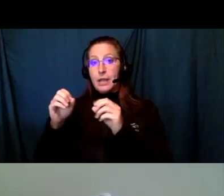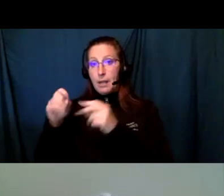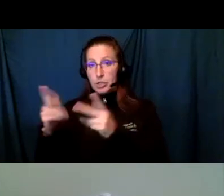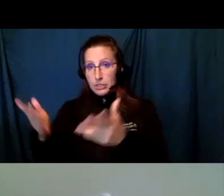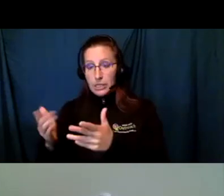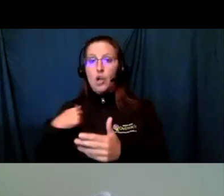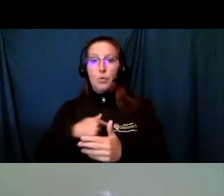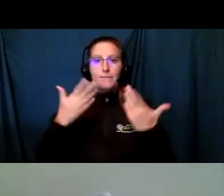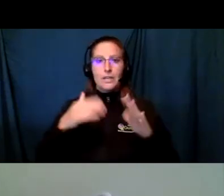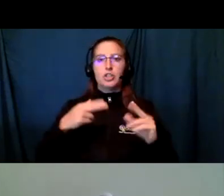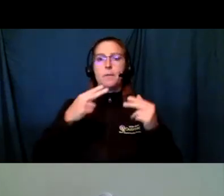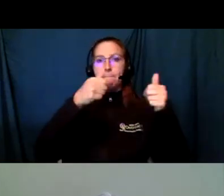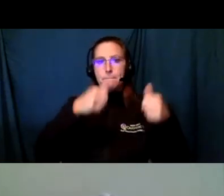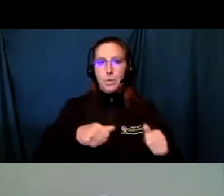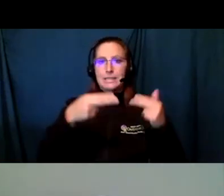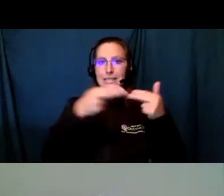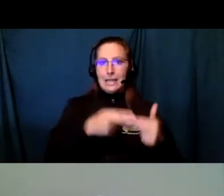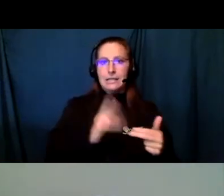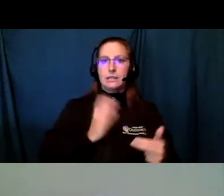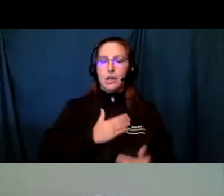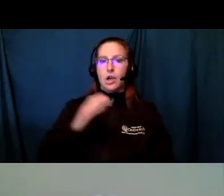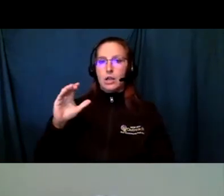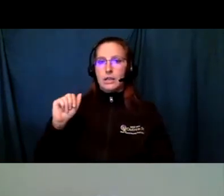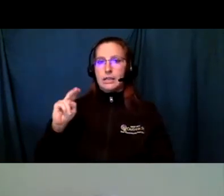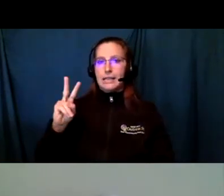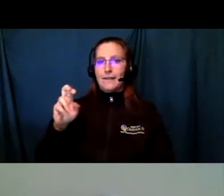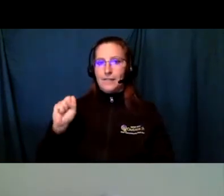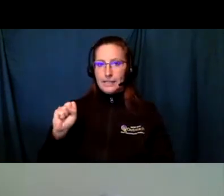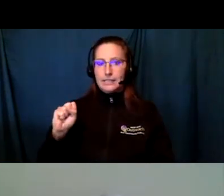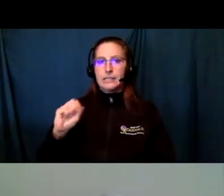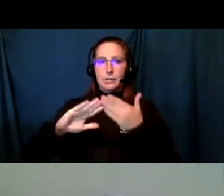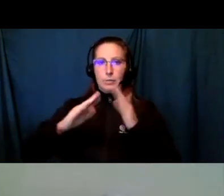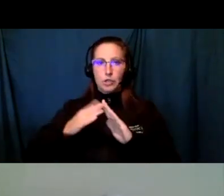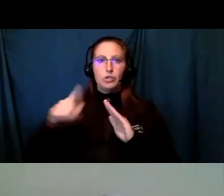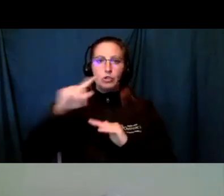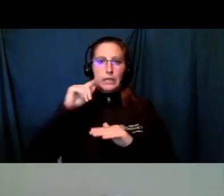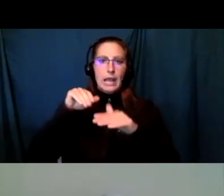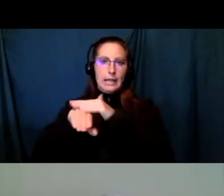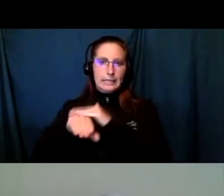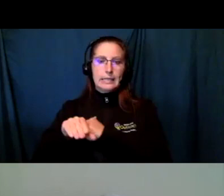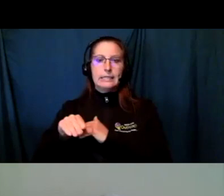the slides in our canvas community so you can access the links or resources there and when we